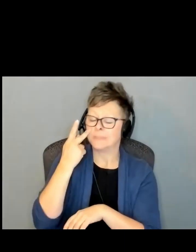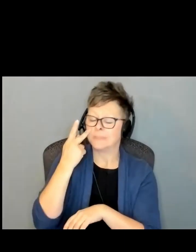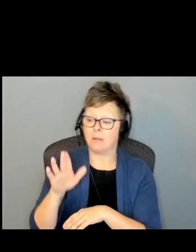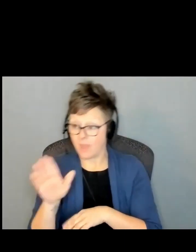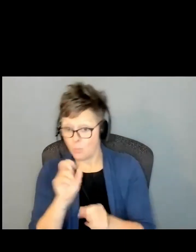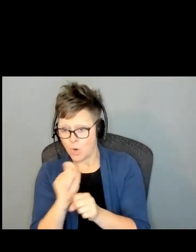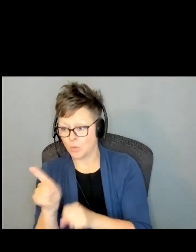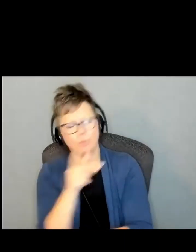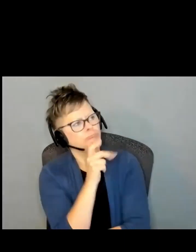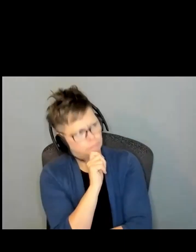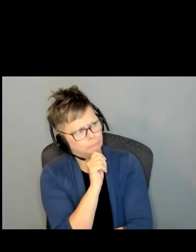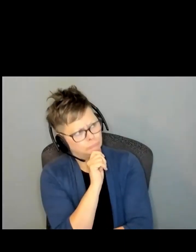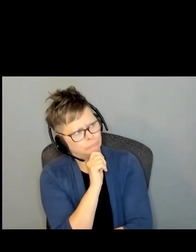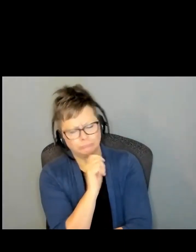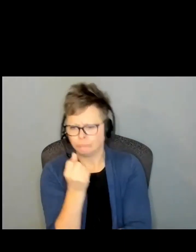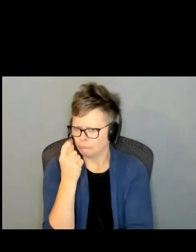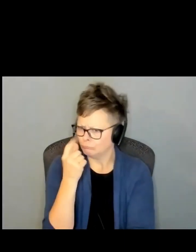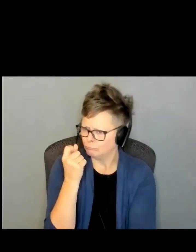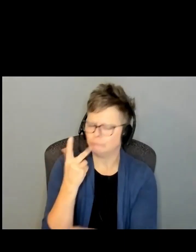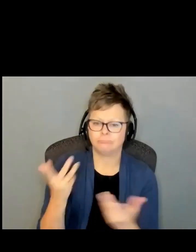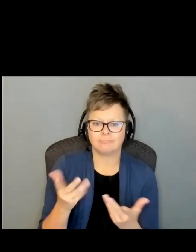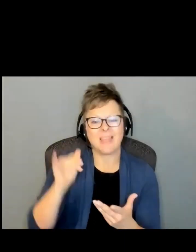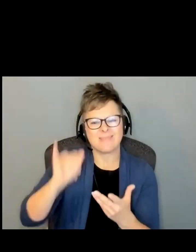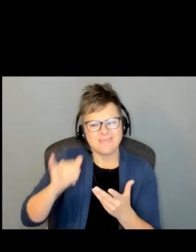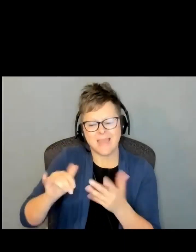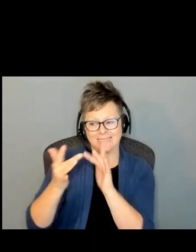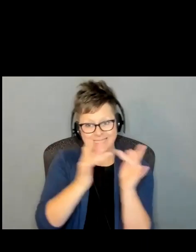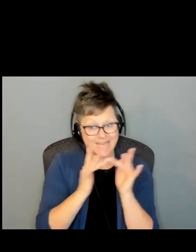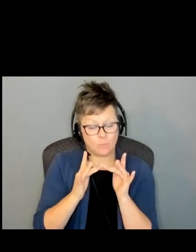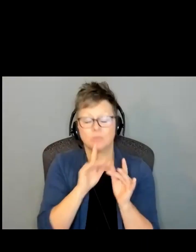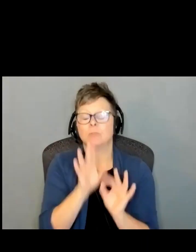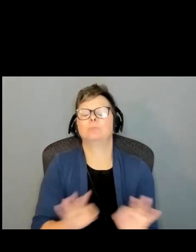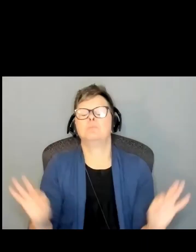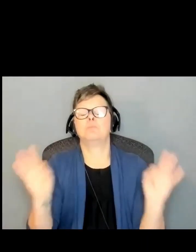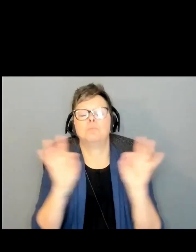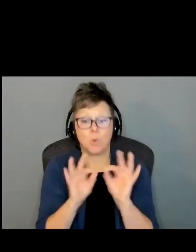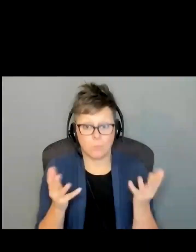That reciprocal knowledge mobilization work is a great way to not start fresh and just